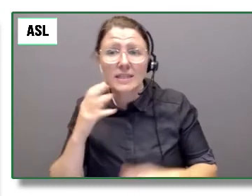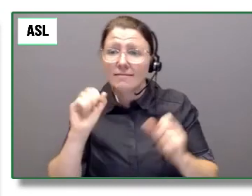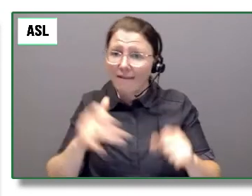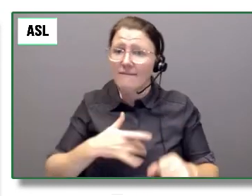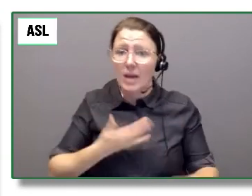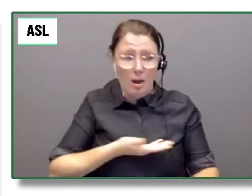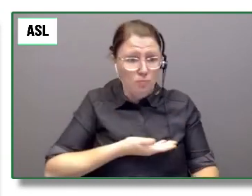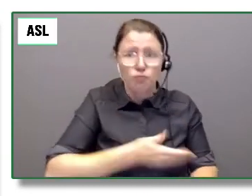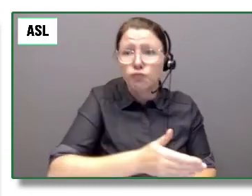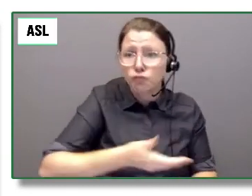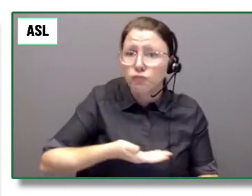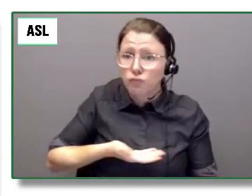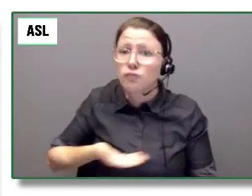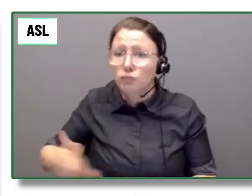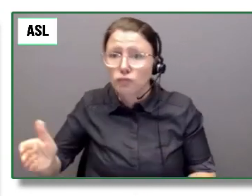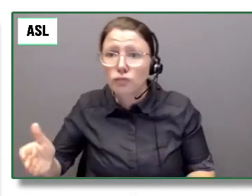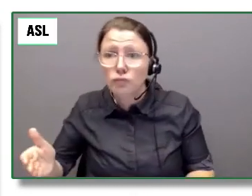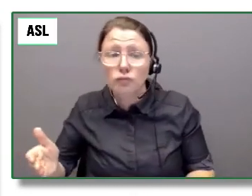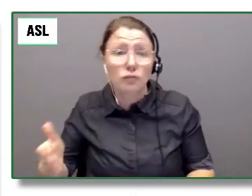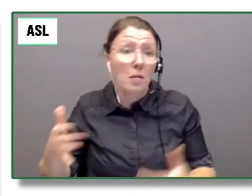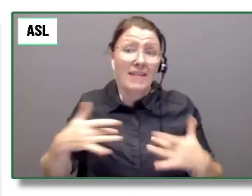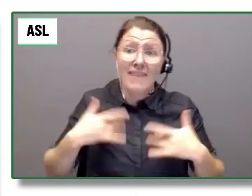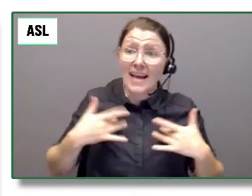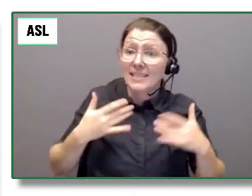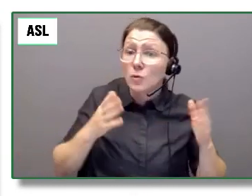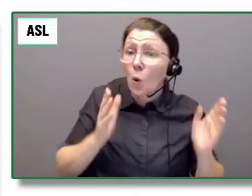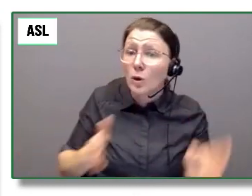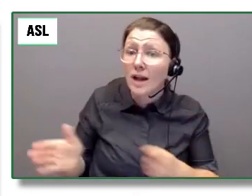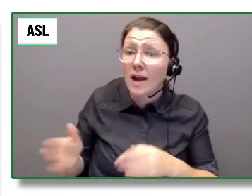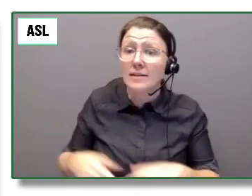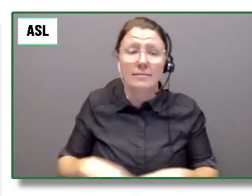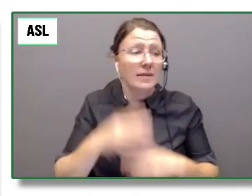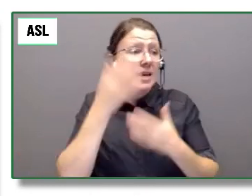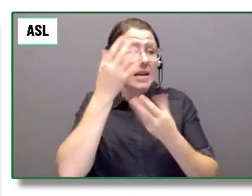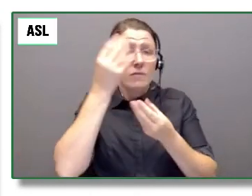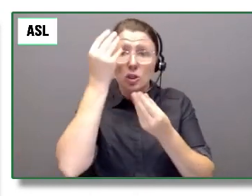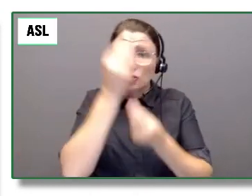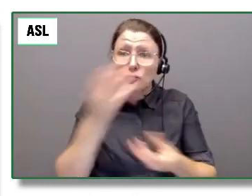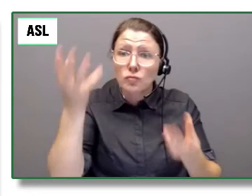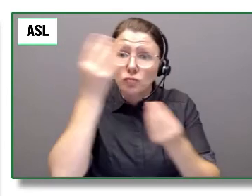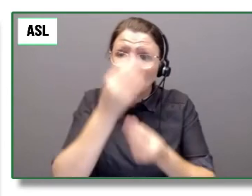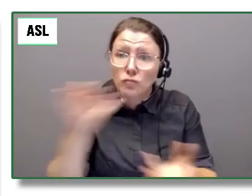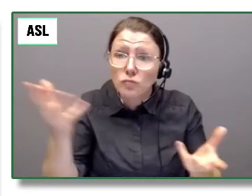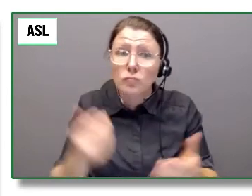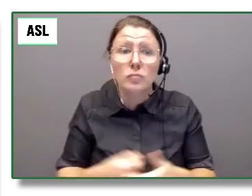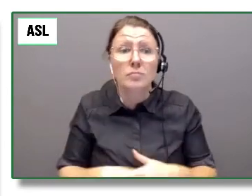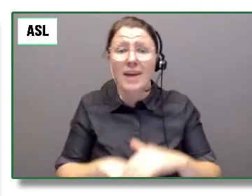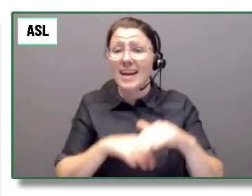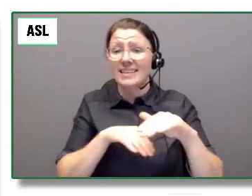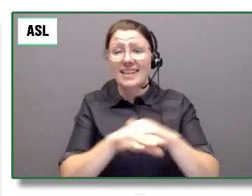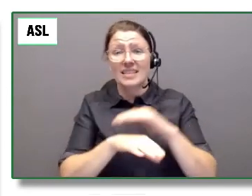organize, the information we share. Accessibility shows up in everything we